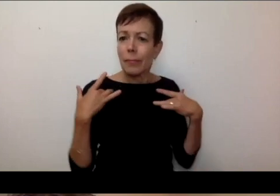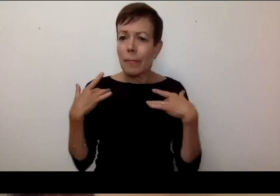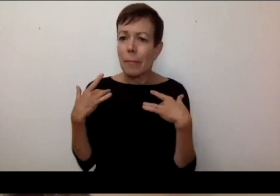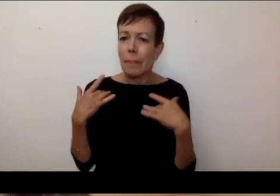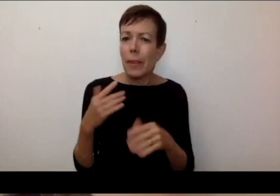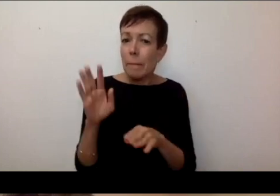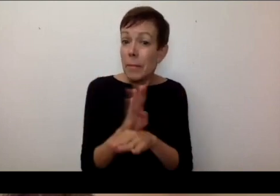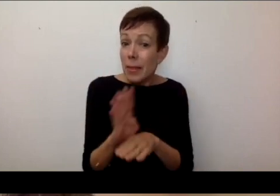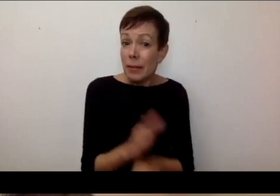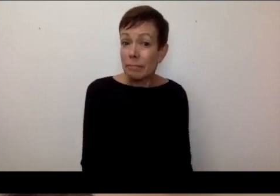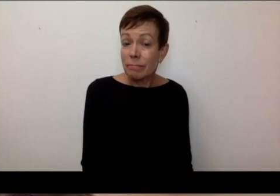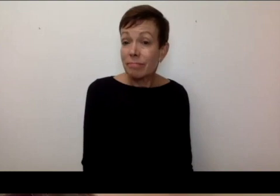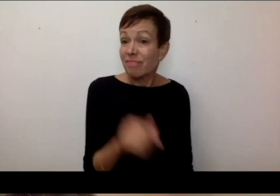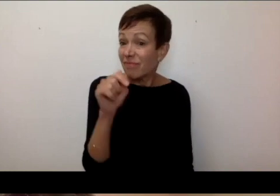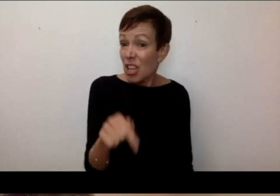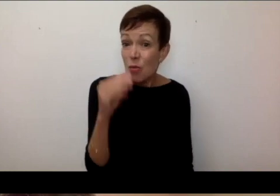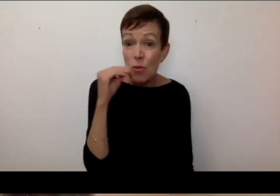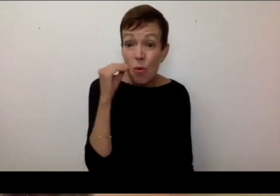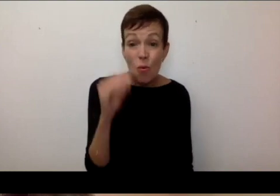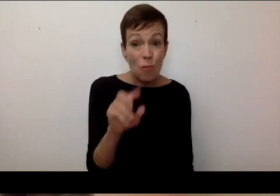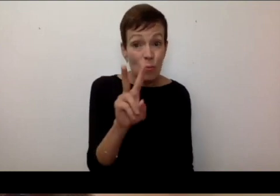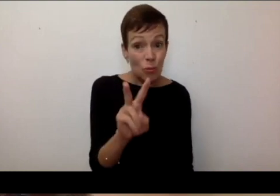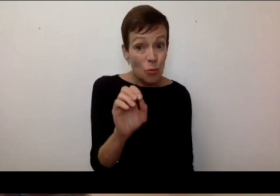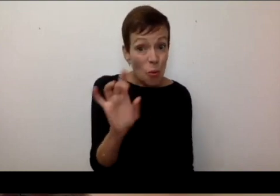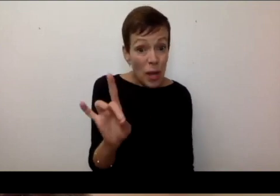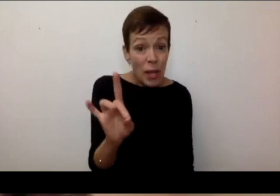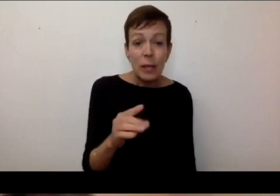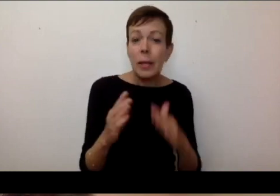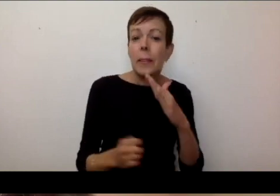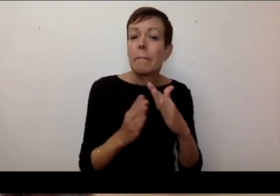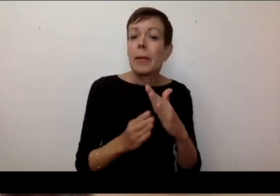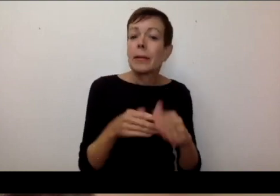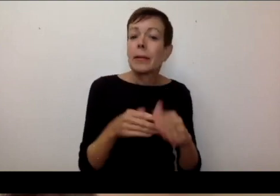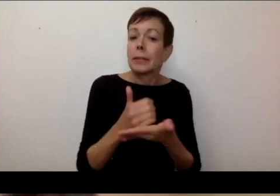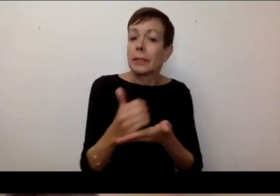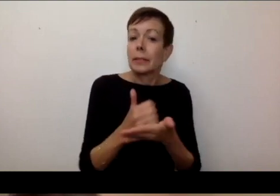in 2008 the basic income canada network was co-founded by sheila regier with